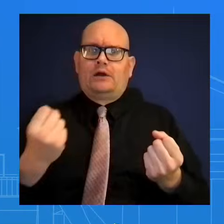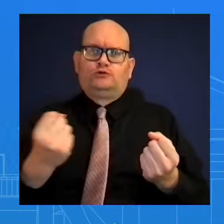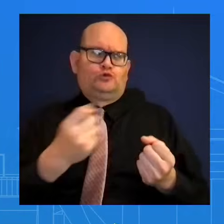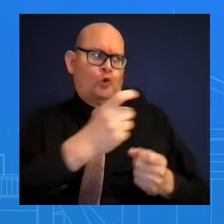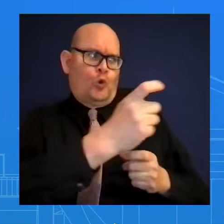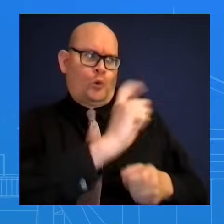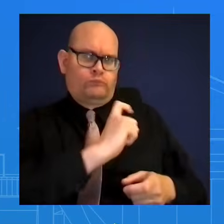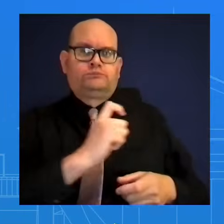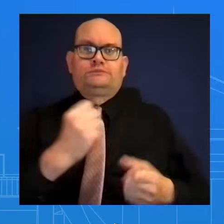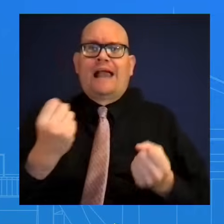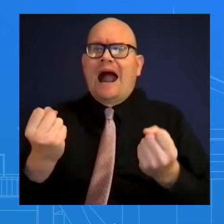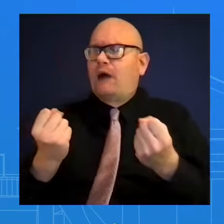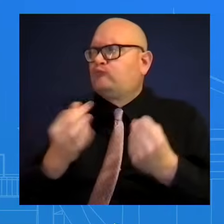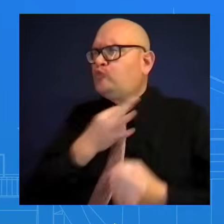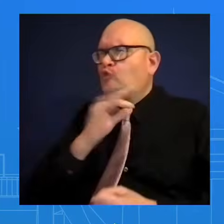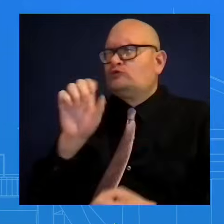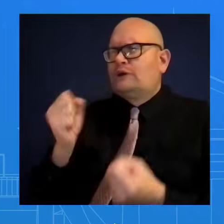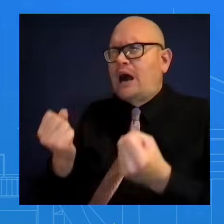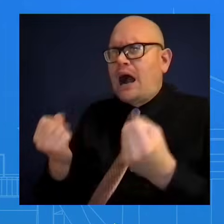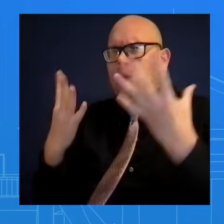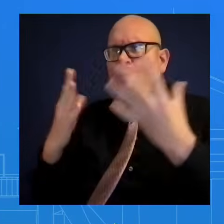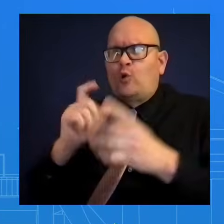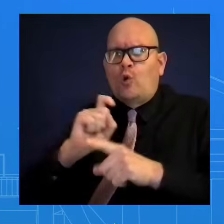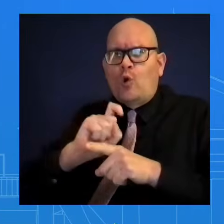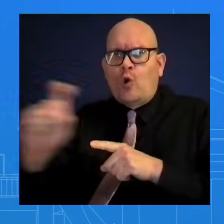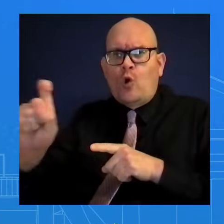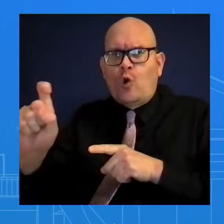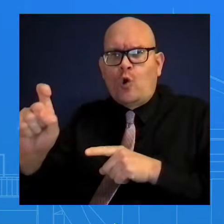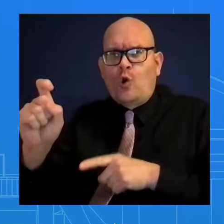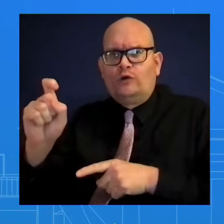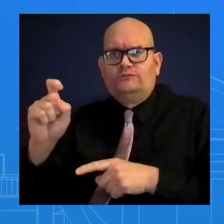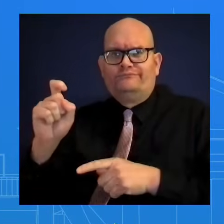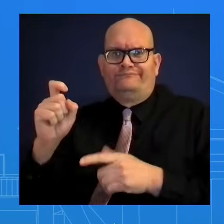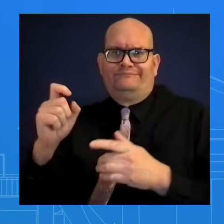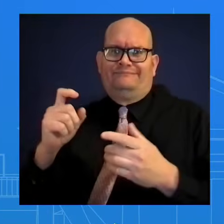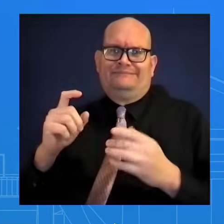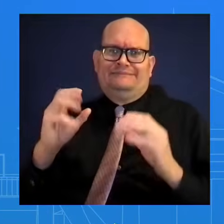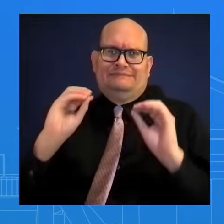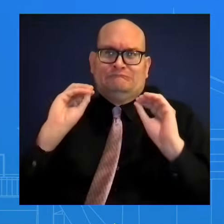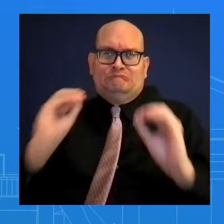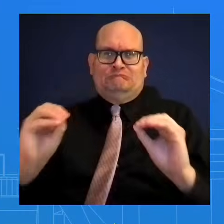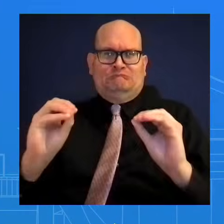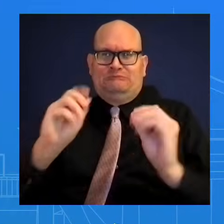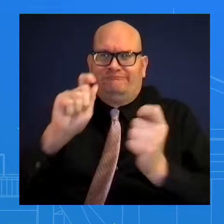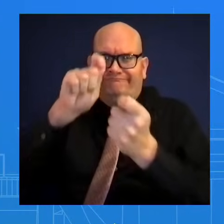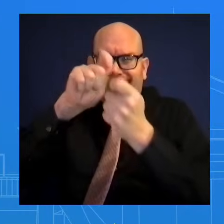Ms. Jean-Pierre: So, I don't have specific numbers to lay out of which of these 120 that the President made.